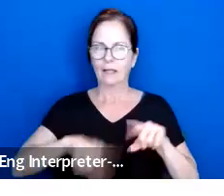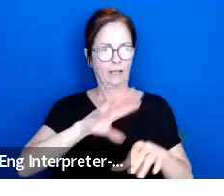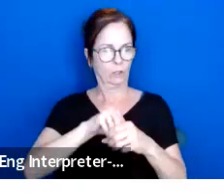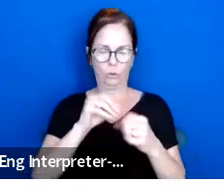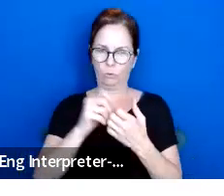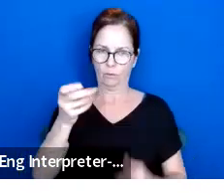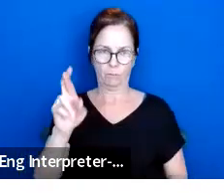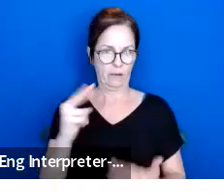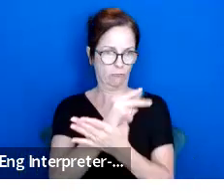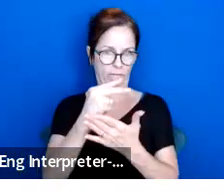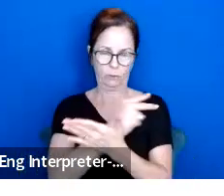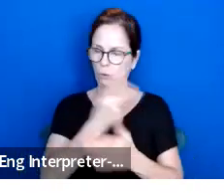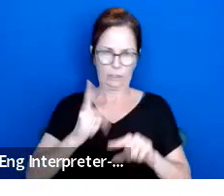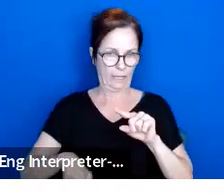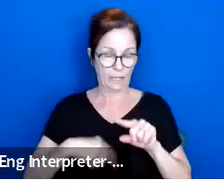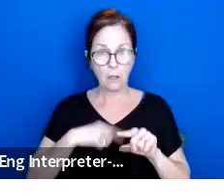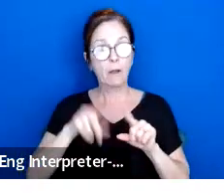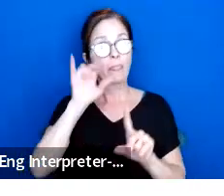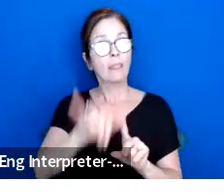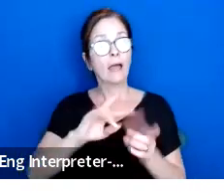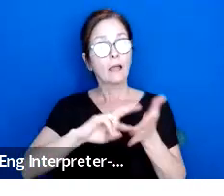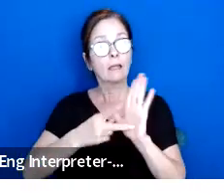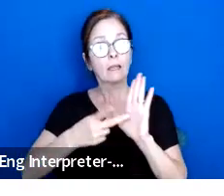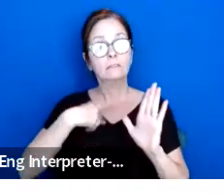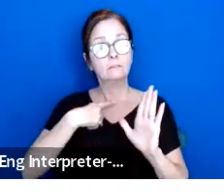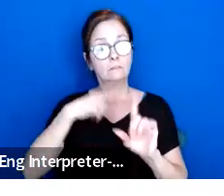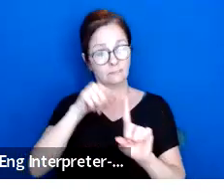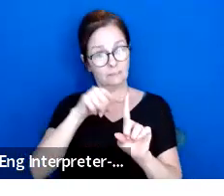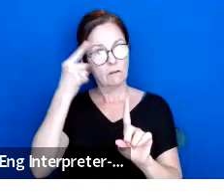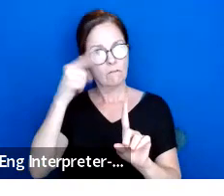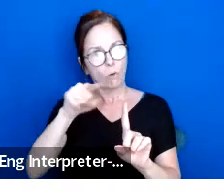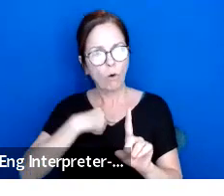You can use it as a conversational item with the person. But again, it is not subject to review.